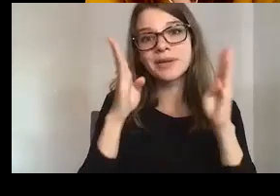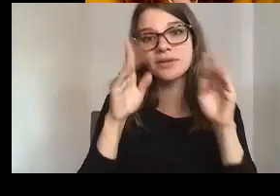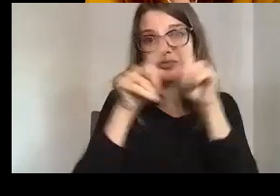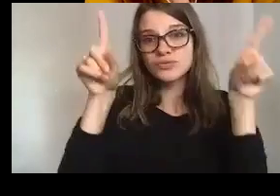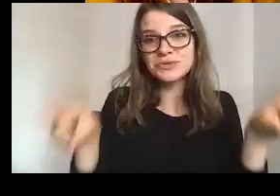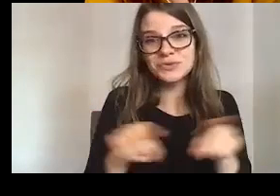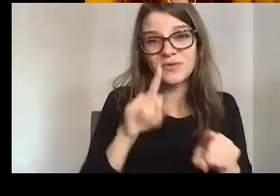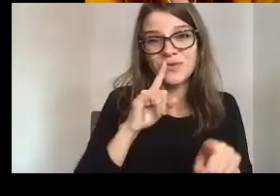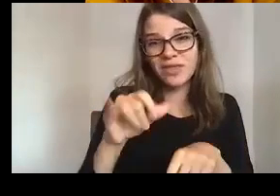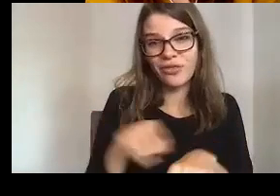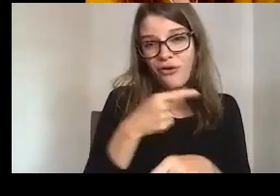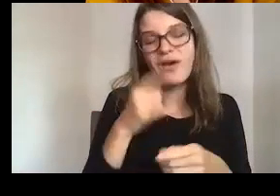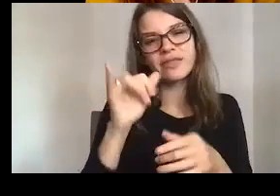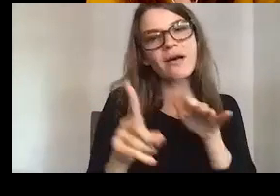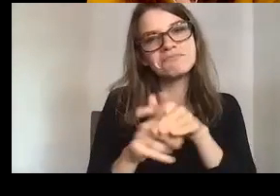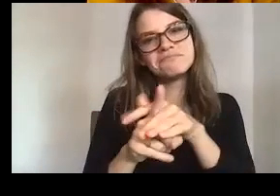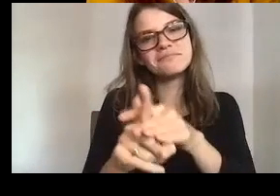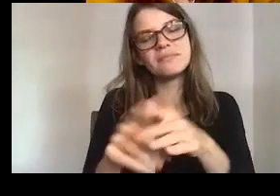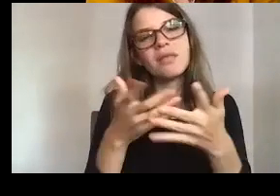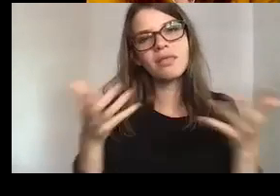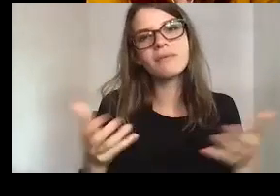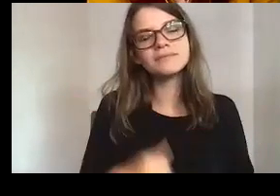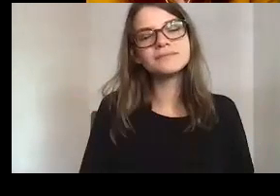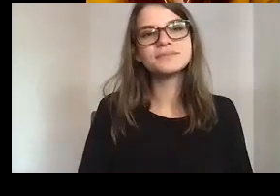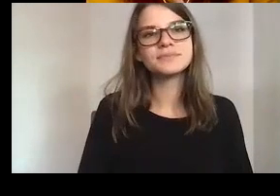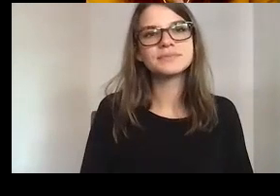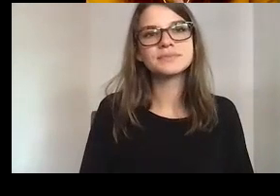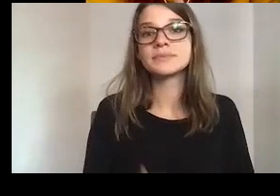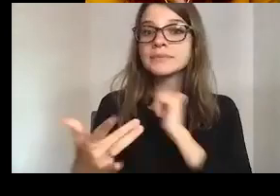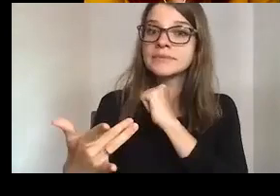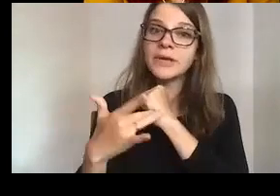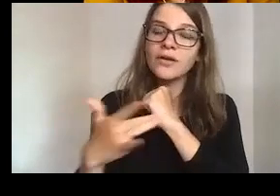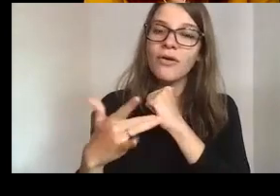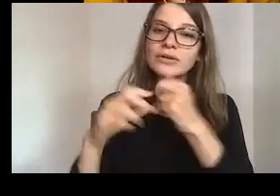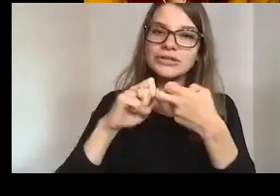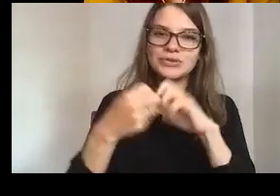that's something that came up a lot technology issues are also something that I think we're